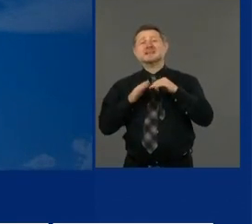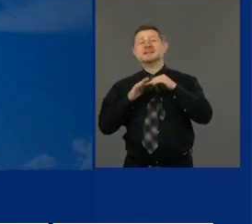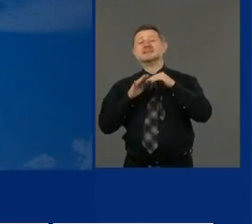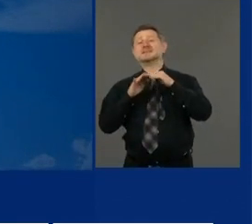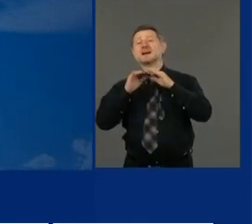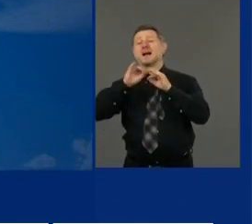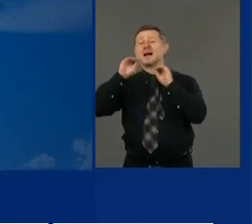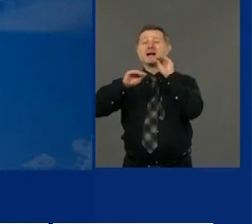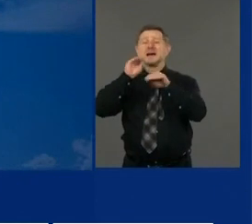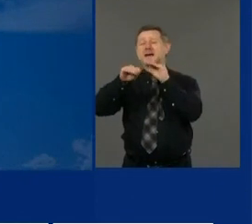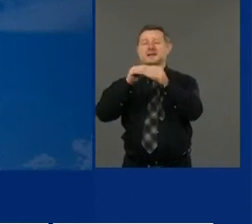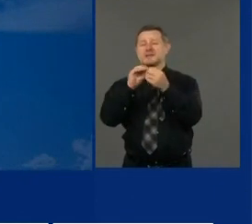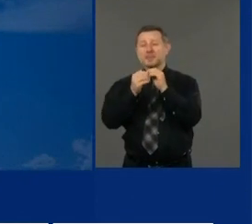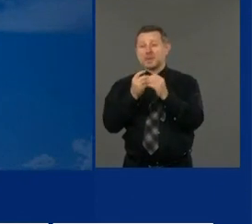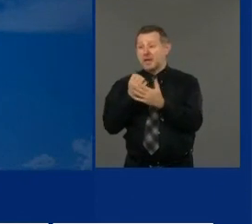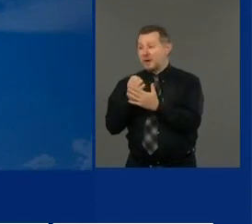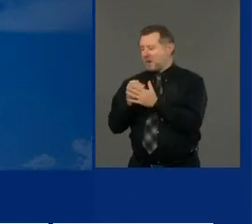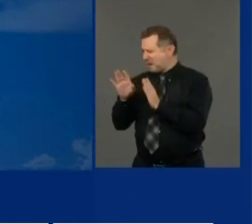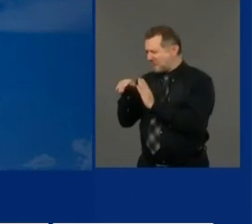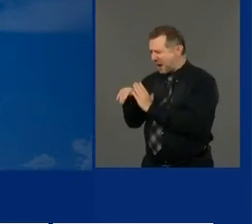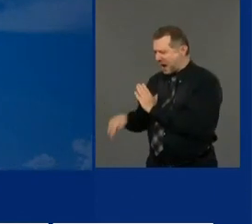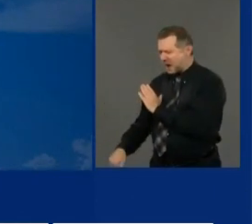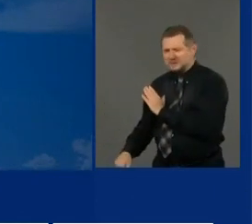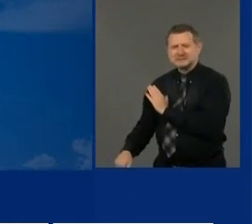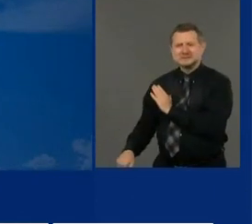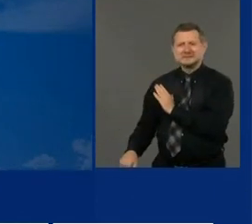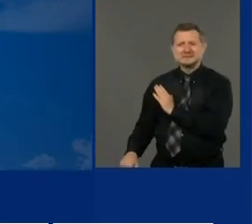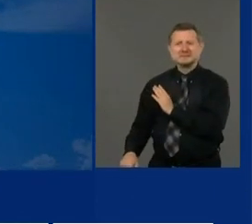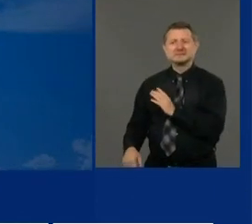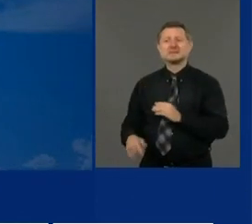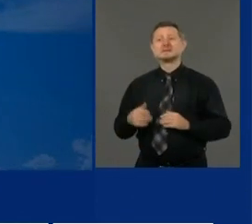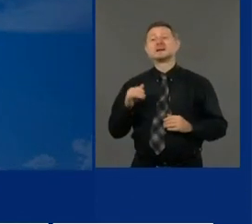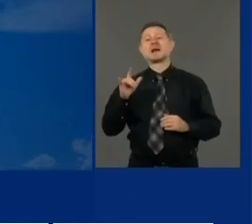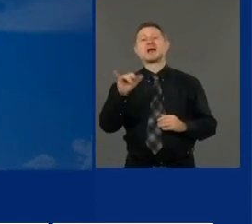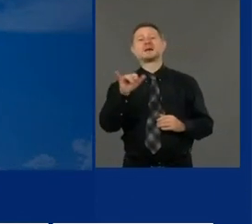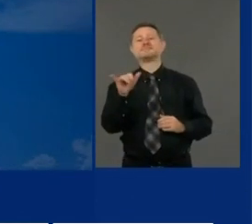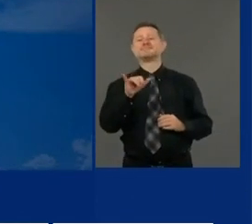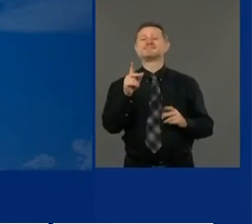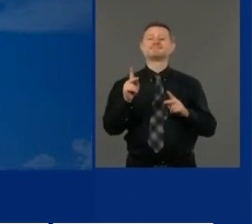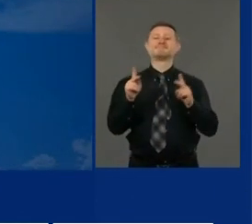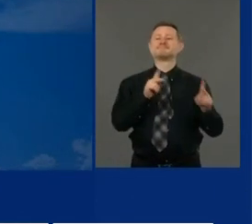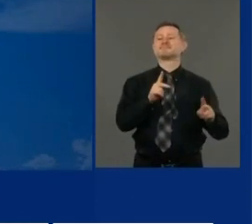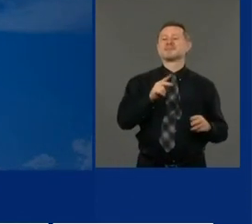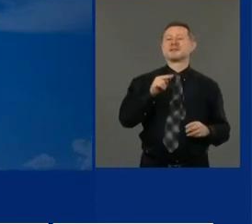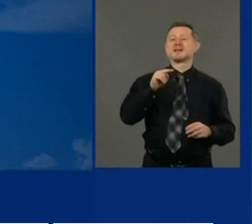DESPITE THOSE MODELS. WE NEEDED 30,000 VENTILATORS.